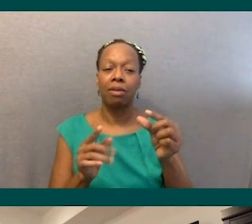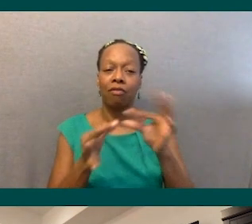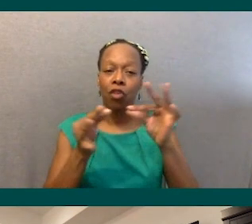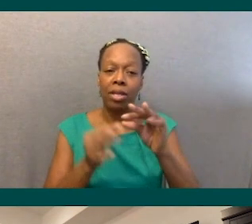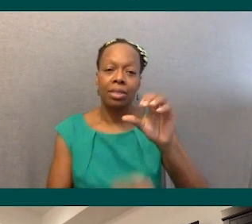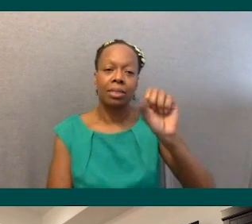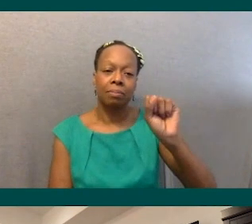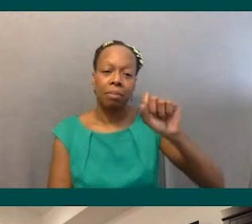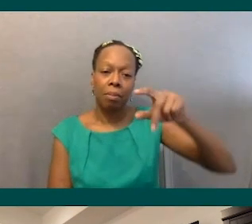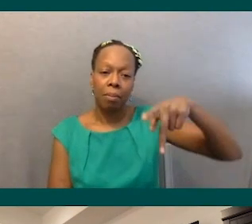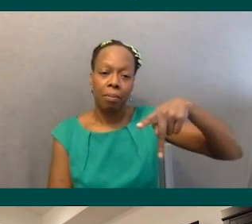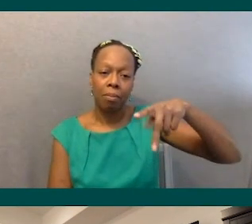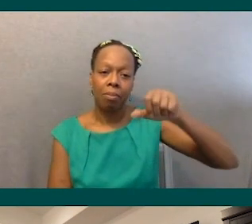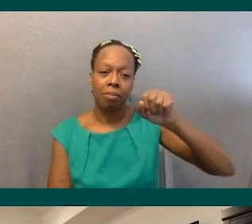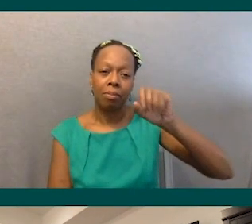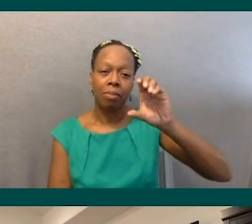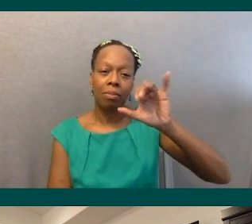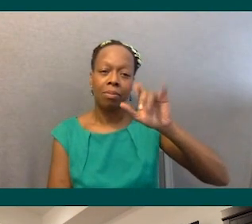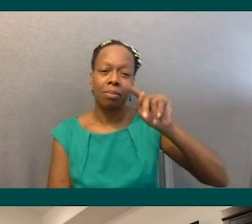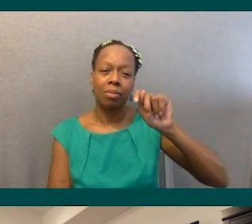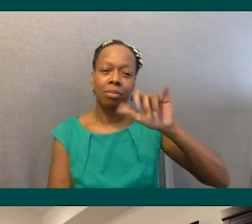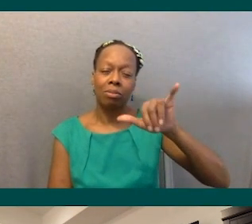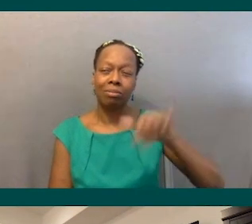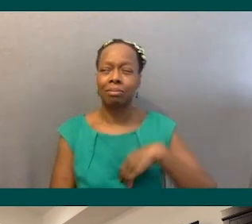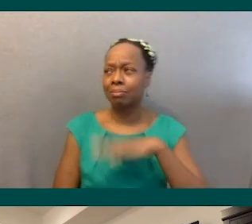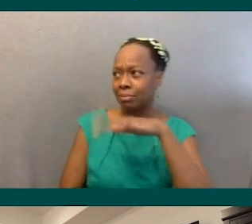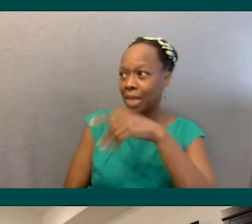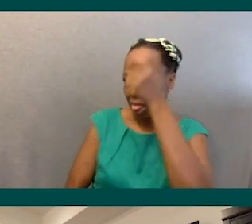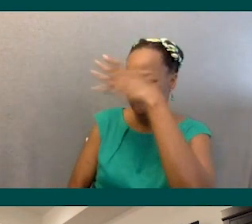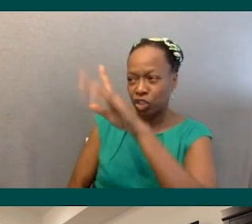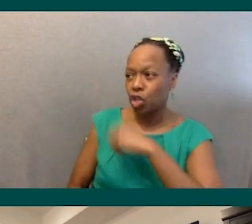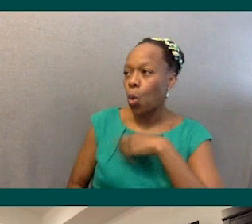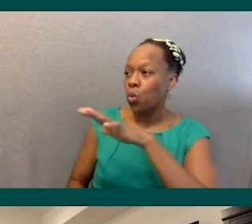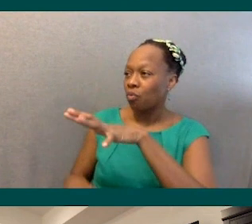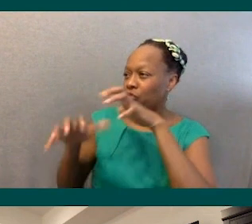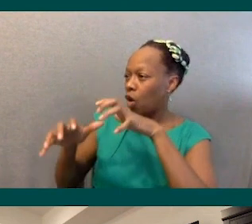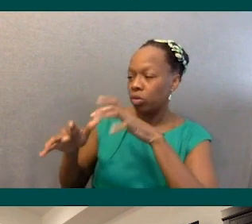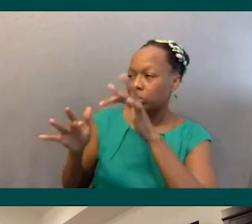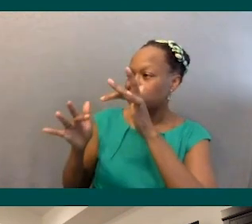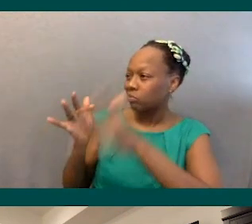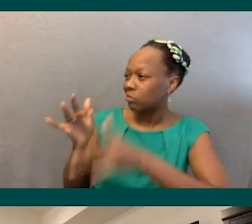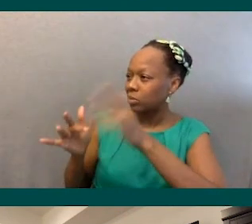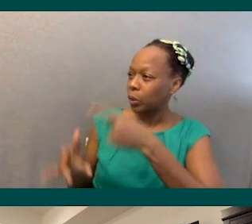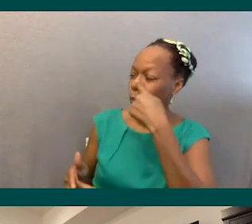would you just be able to describe spasticity a little bit again for us, just because it did cut out?